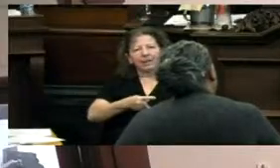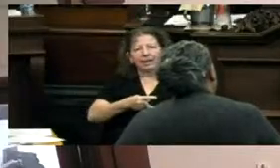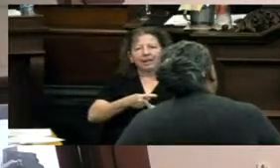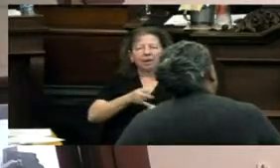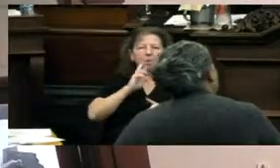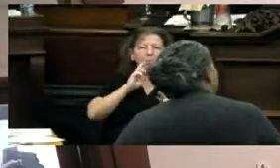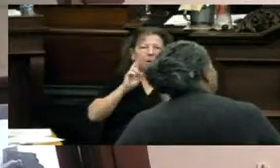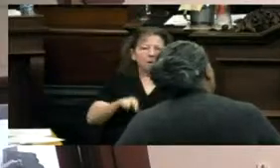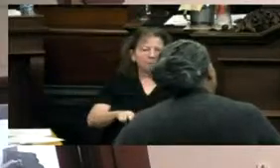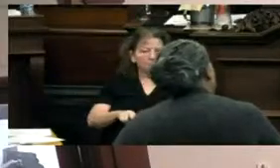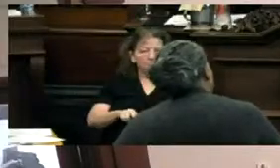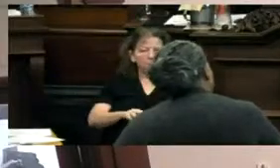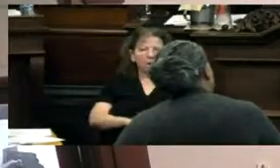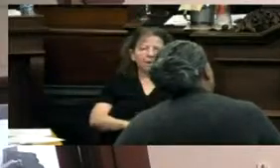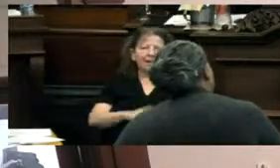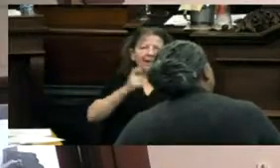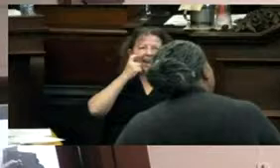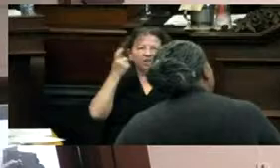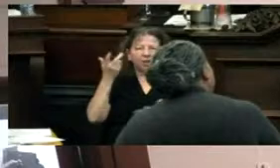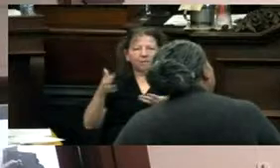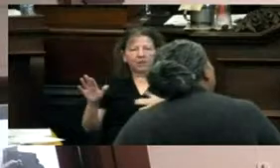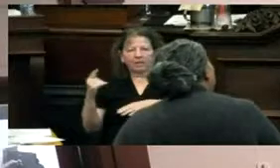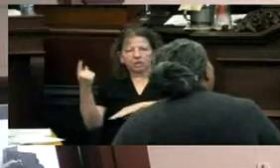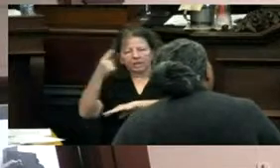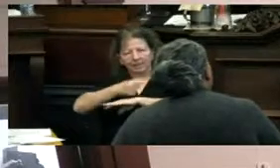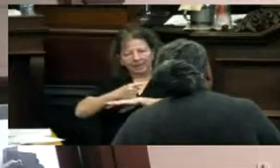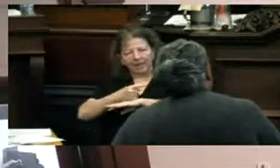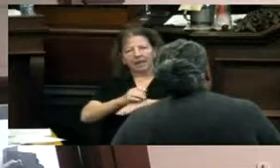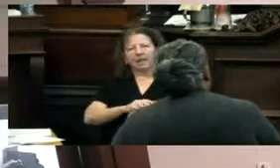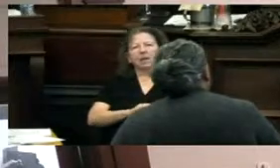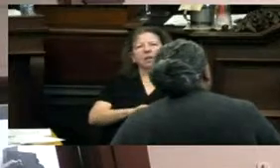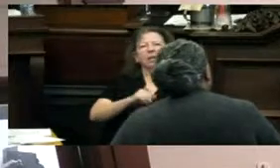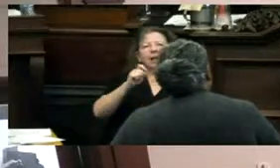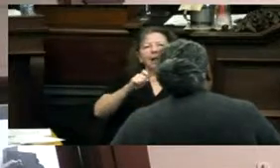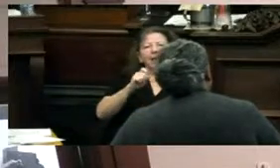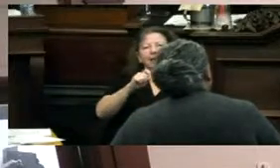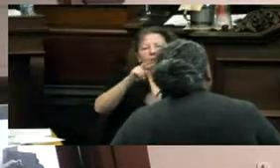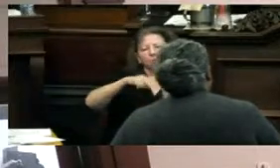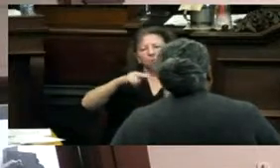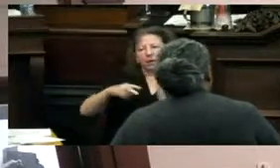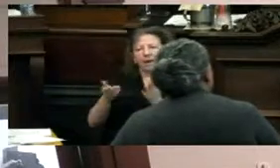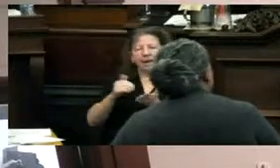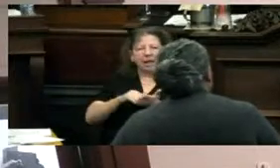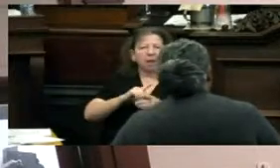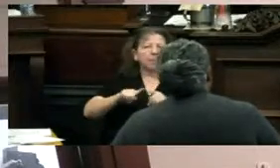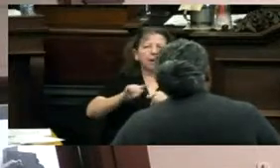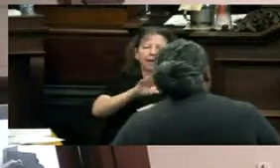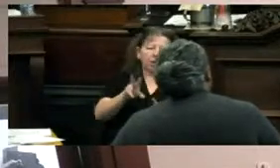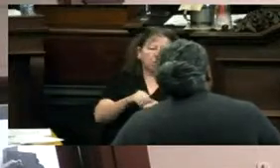President Melendez and you will be getting a monthly council